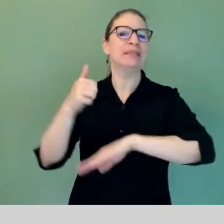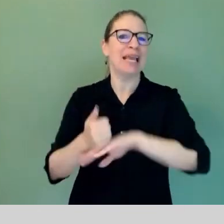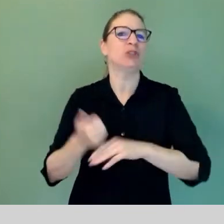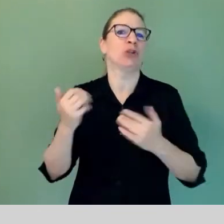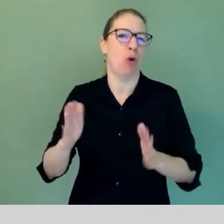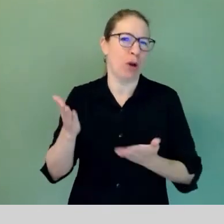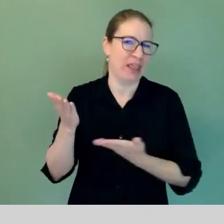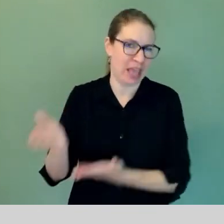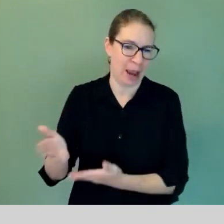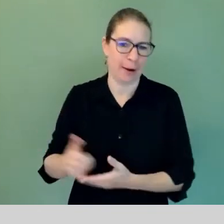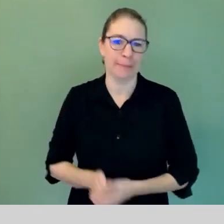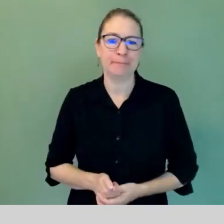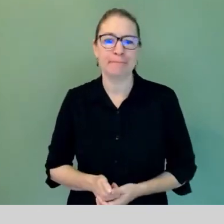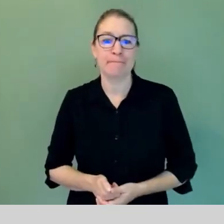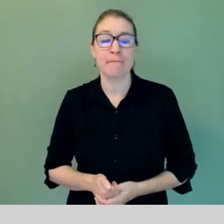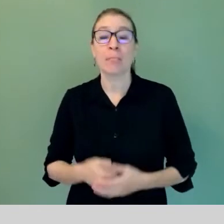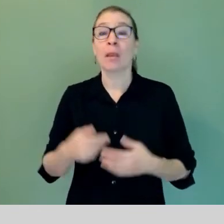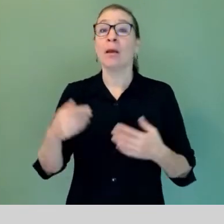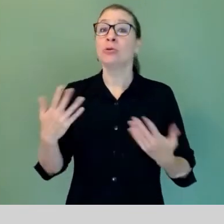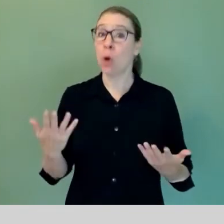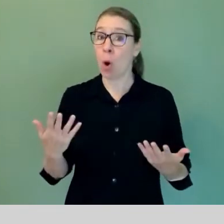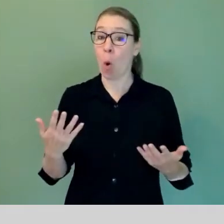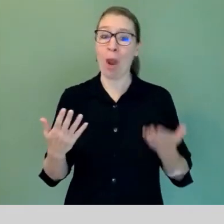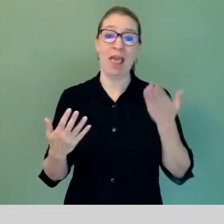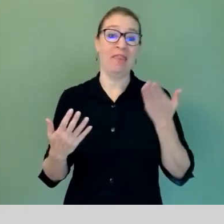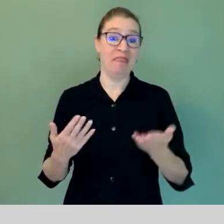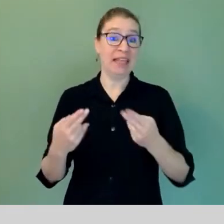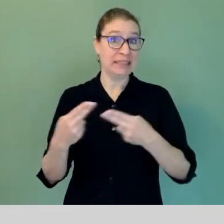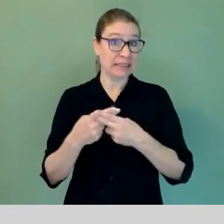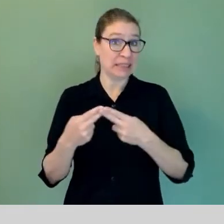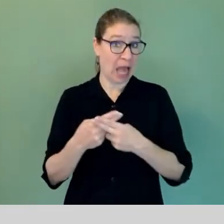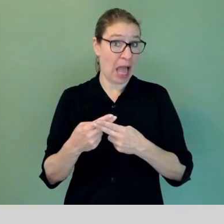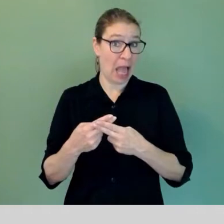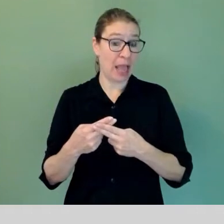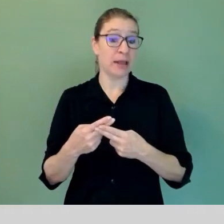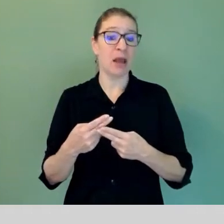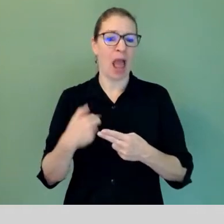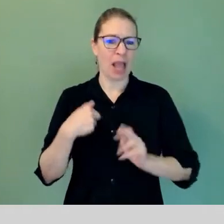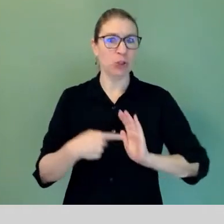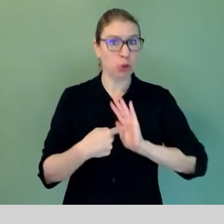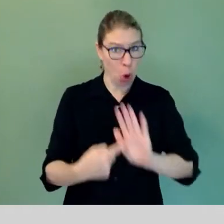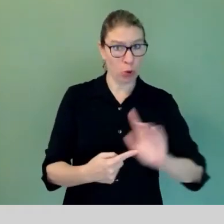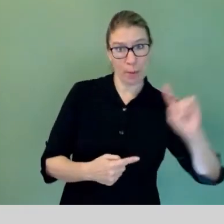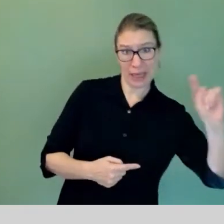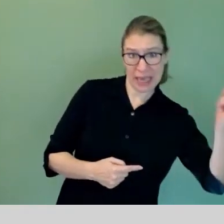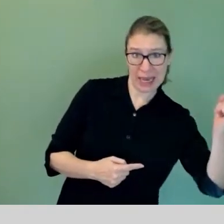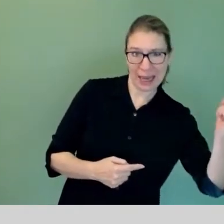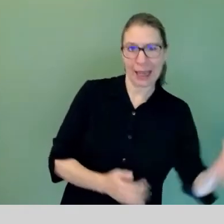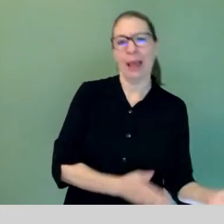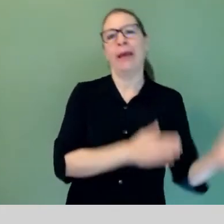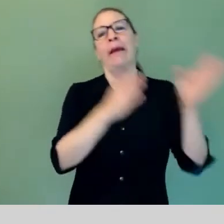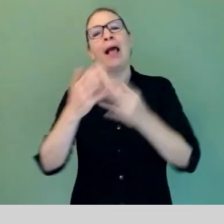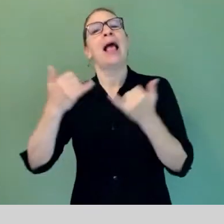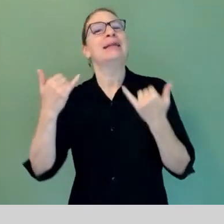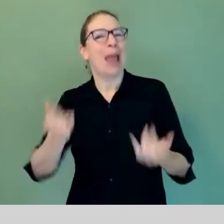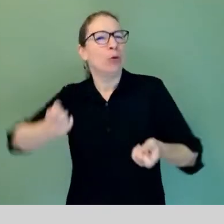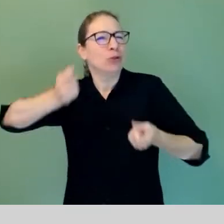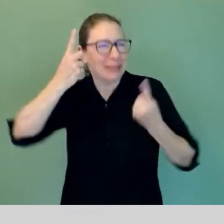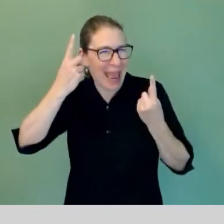and use the implementation that's already there. So with that, this is a slide we saw very much in the beginning. Now this makes sense.